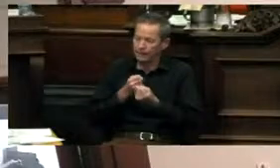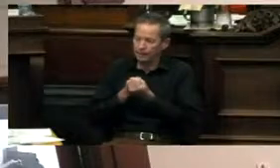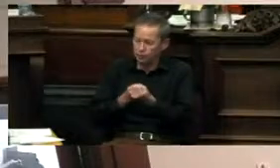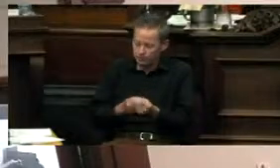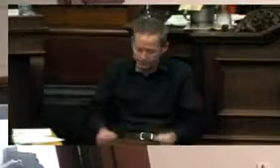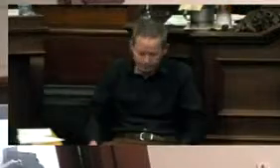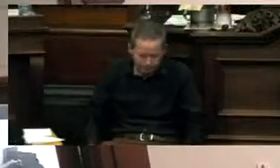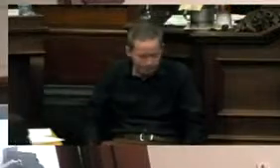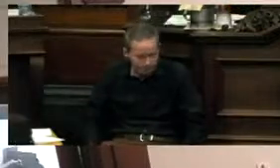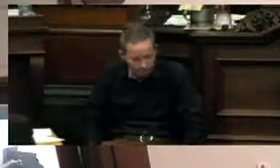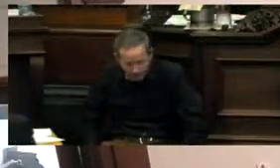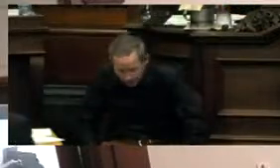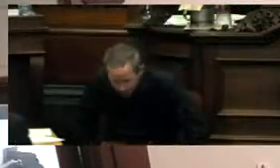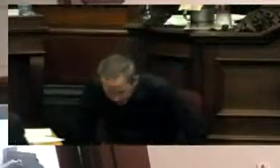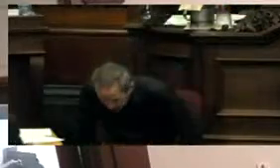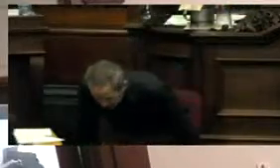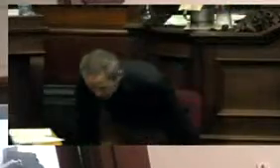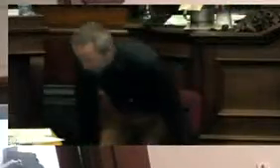Member Monroe, will you please